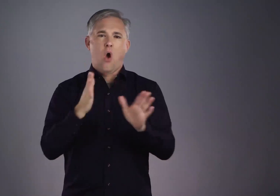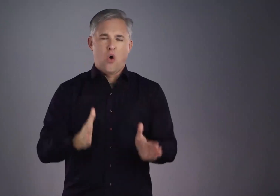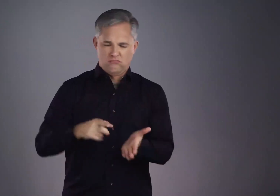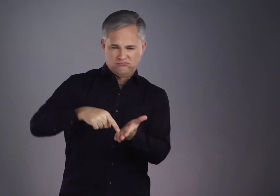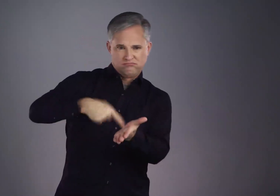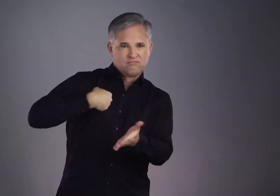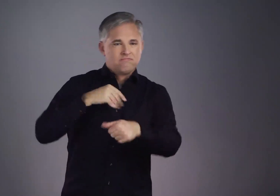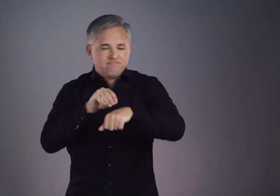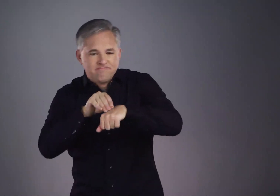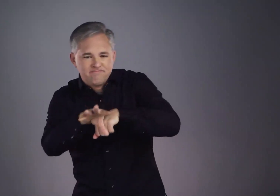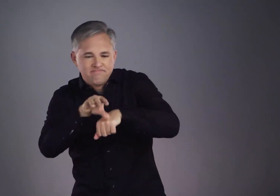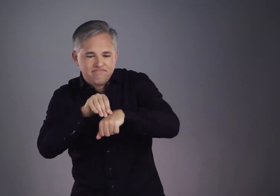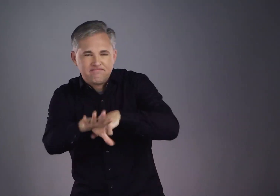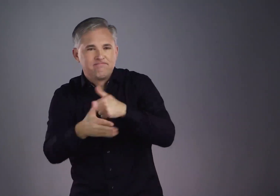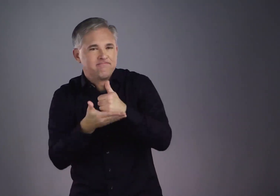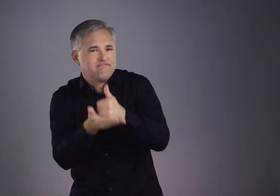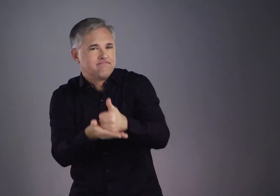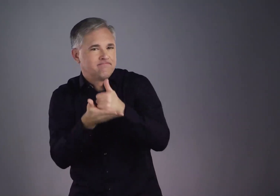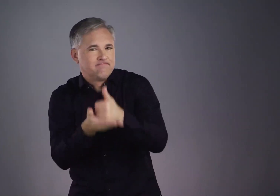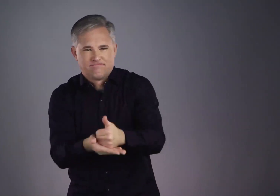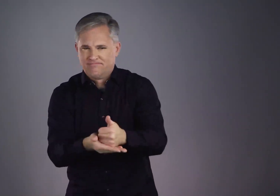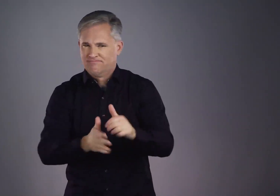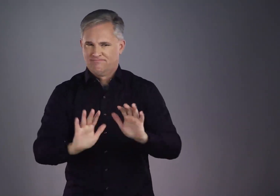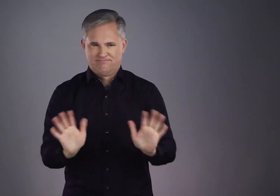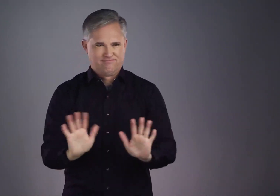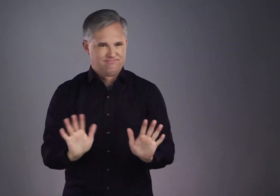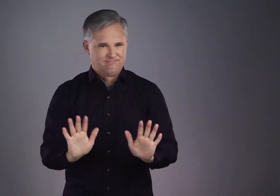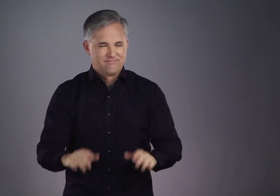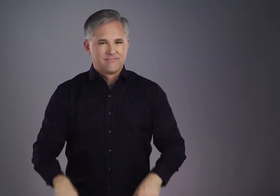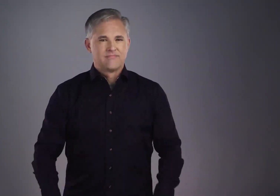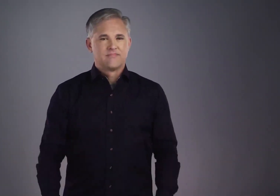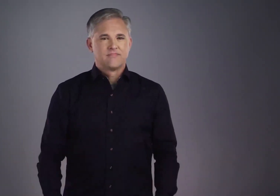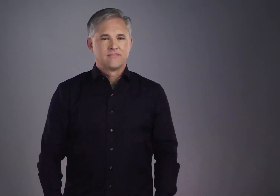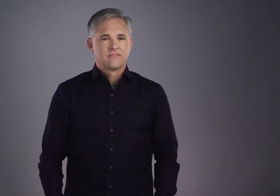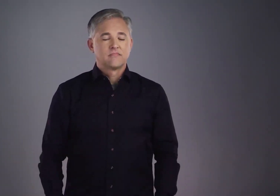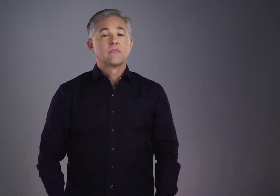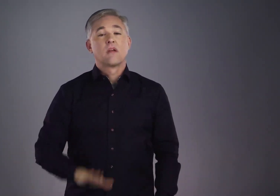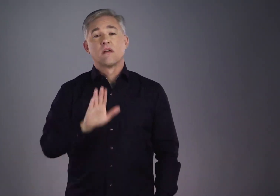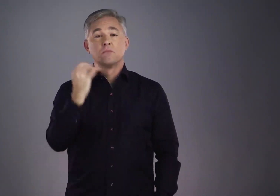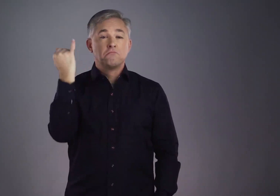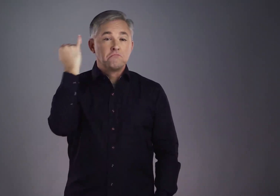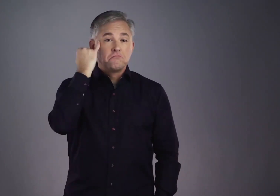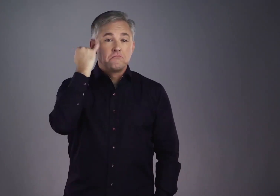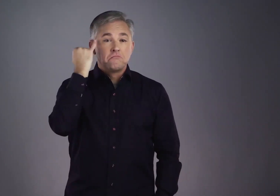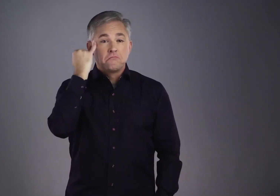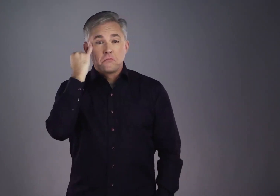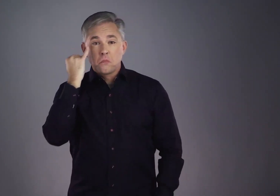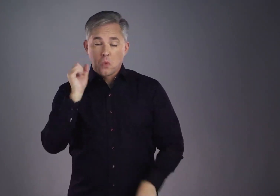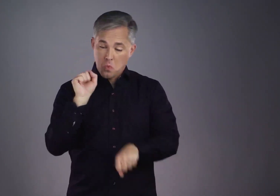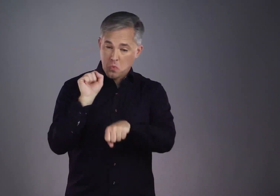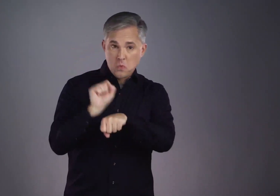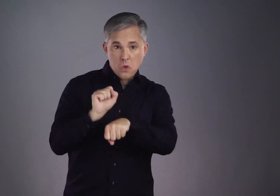We define professionalism as the occupation of counseling alcoholics for fees or hire.